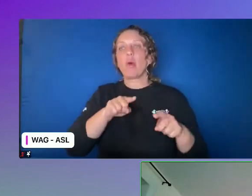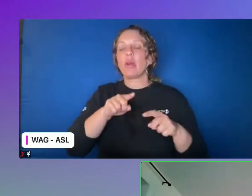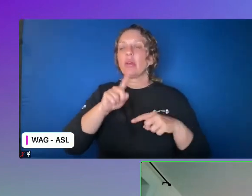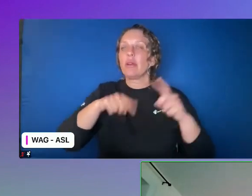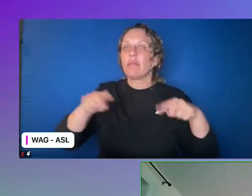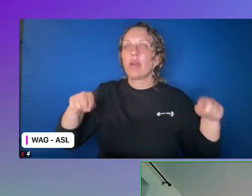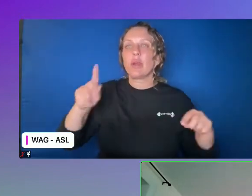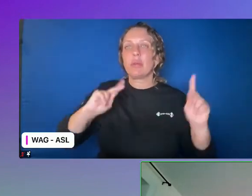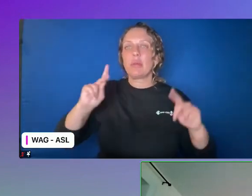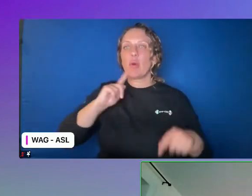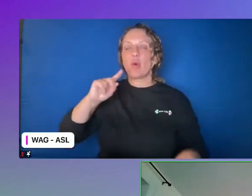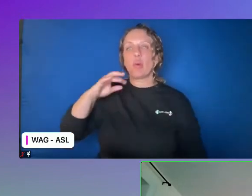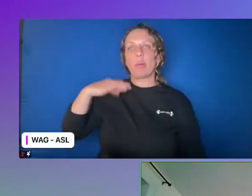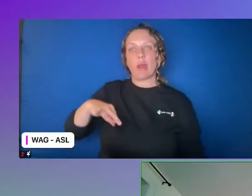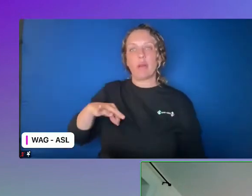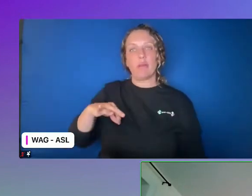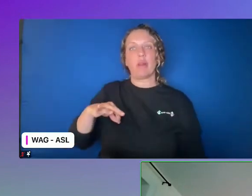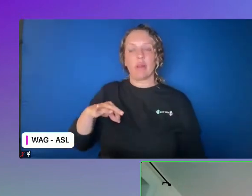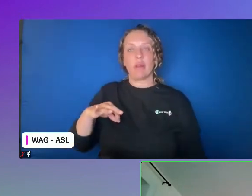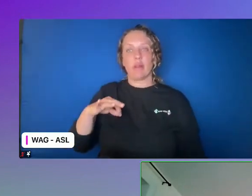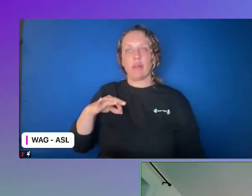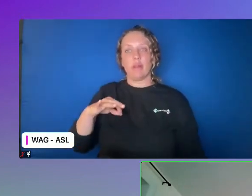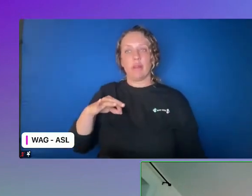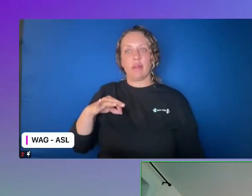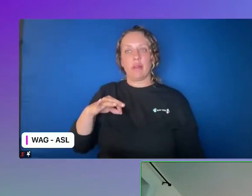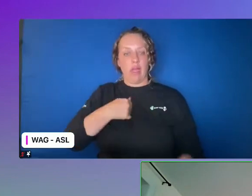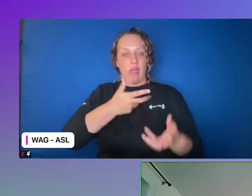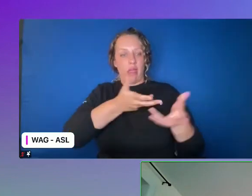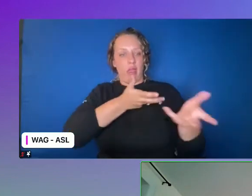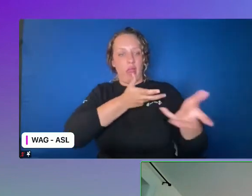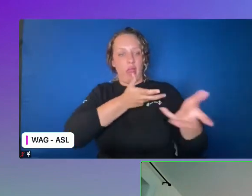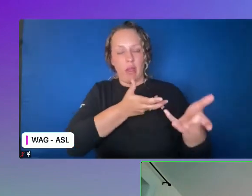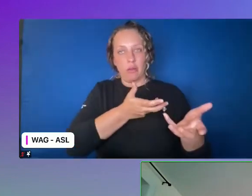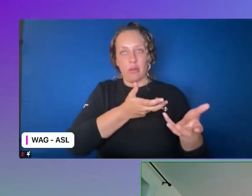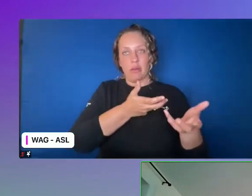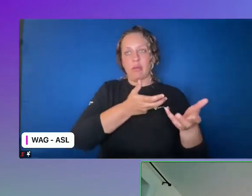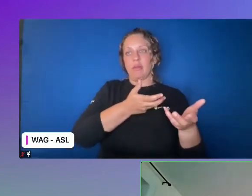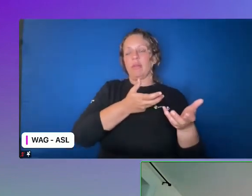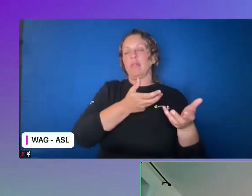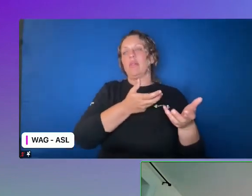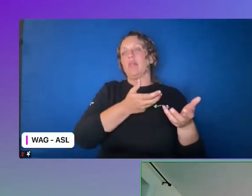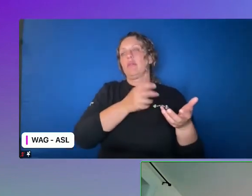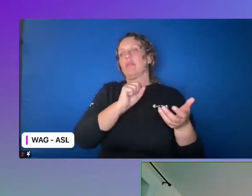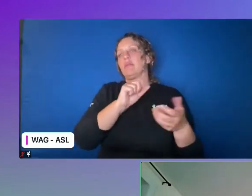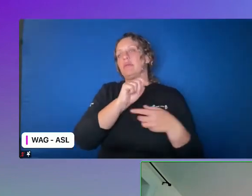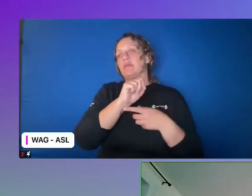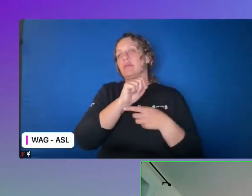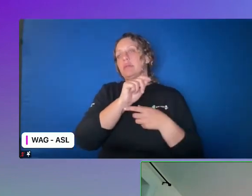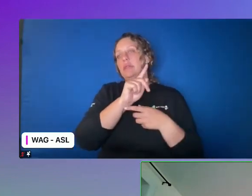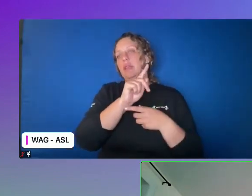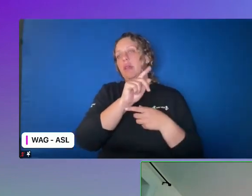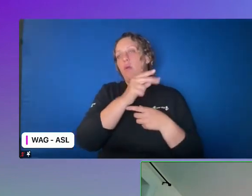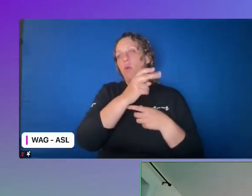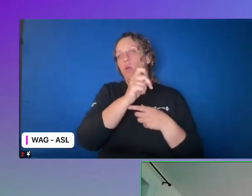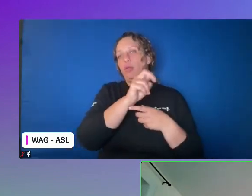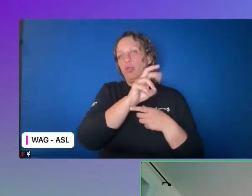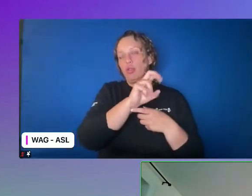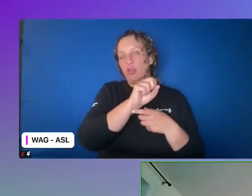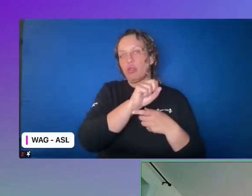that I regularly interact with, but also, you know, use these reports that I get for improving